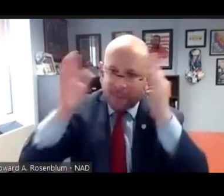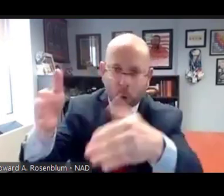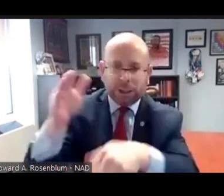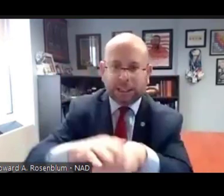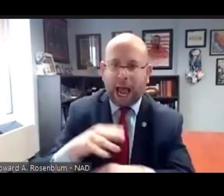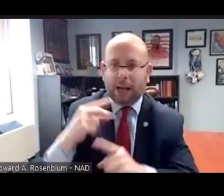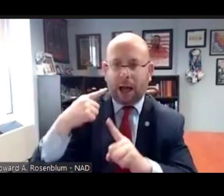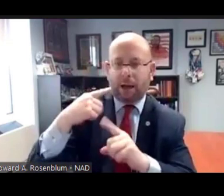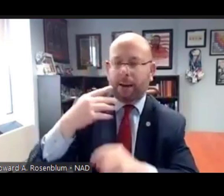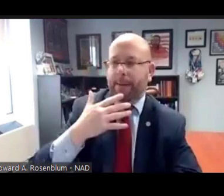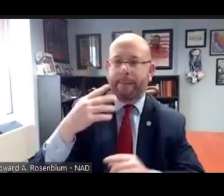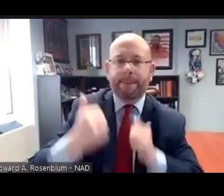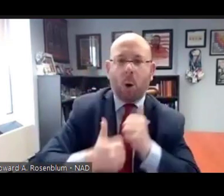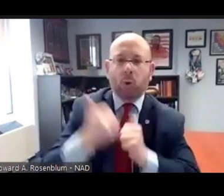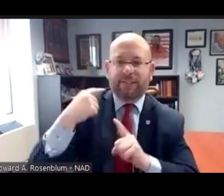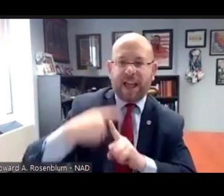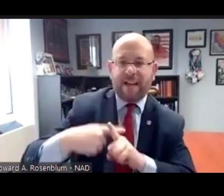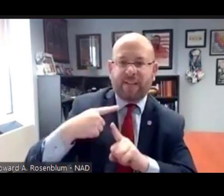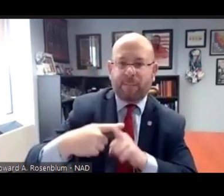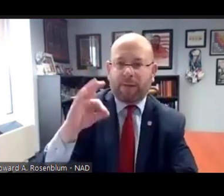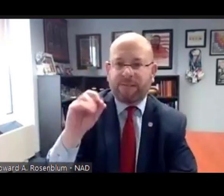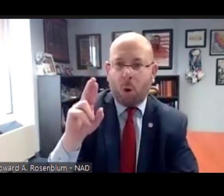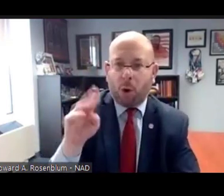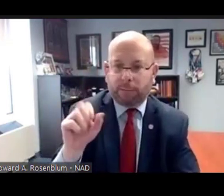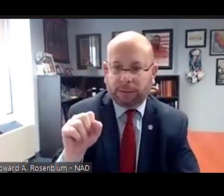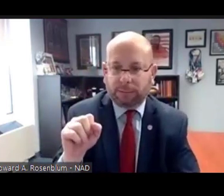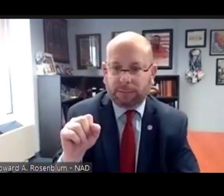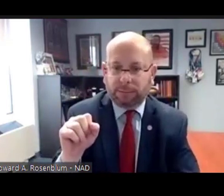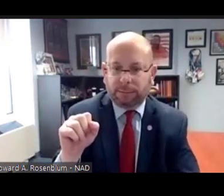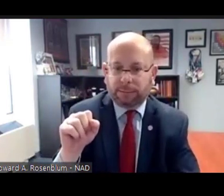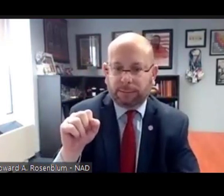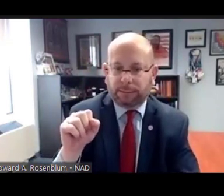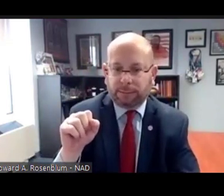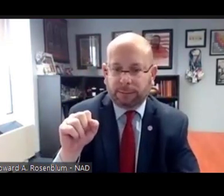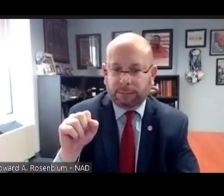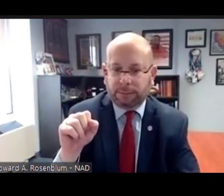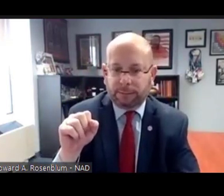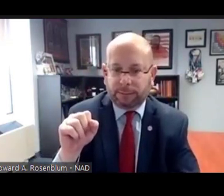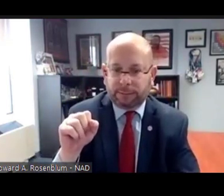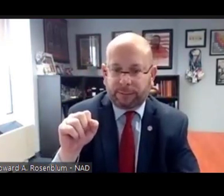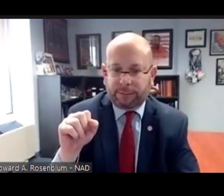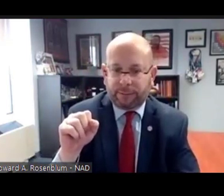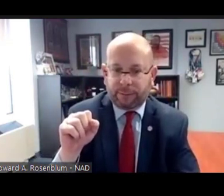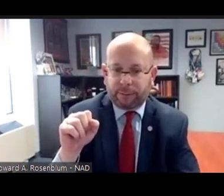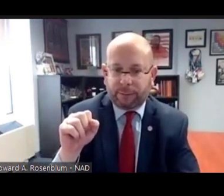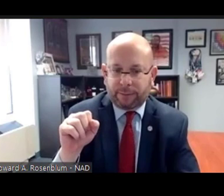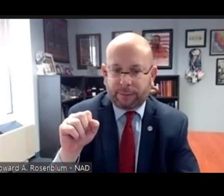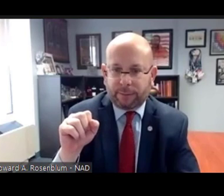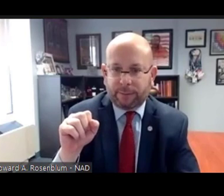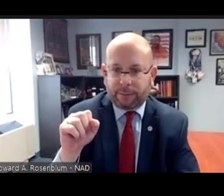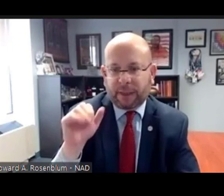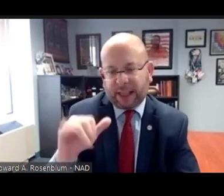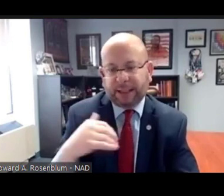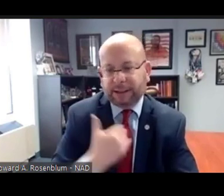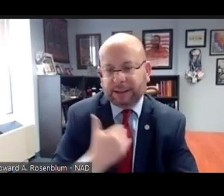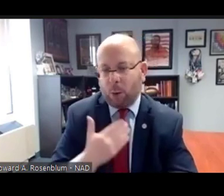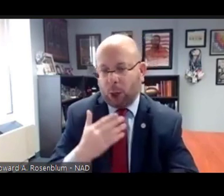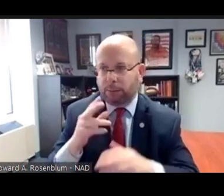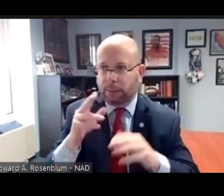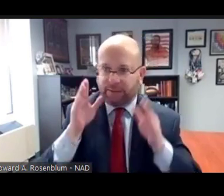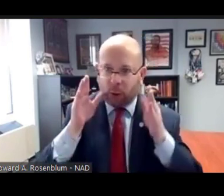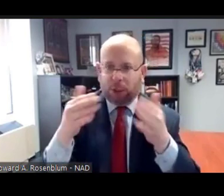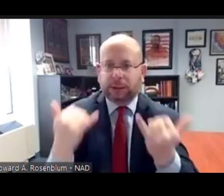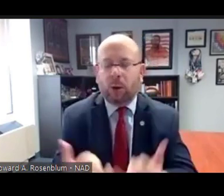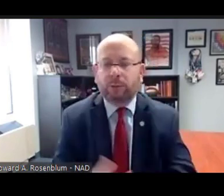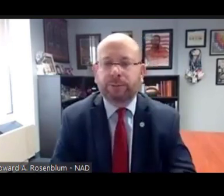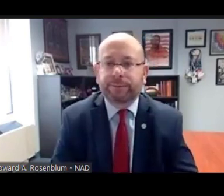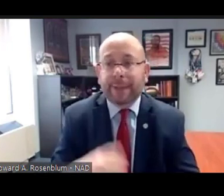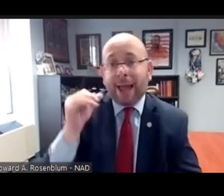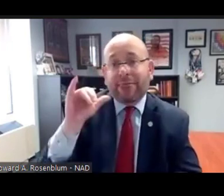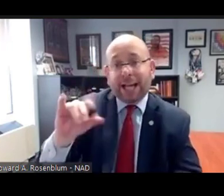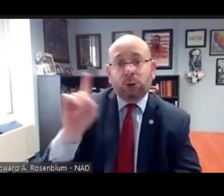And it should be our collective strategy to focus on the most favorable outcomes.